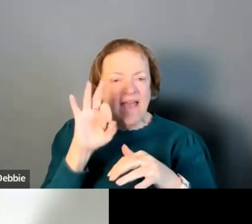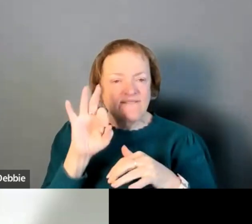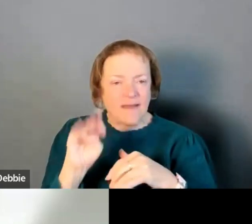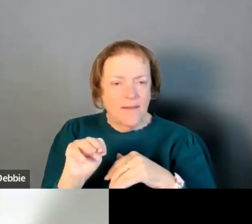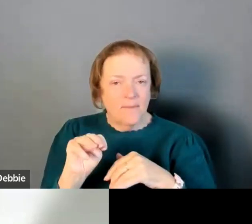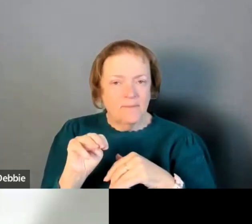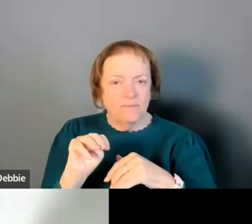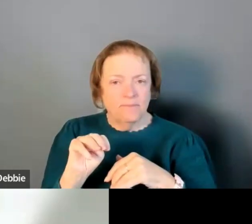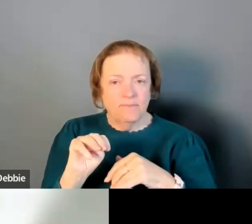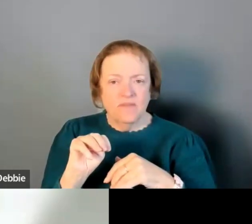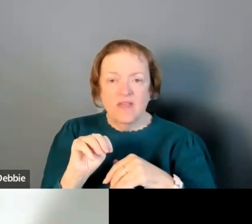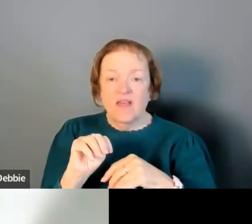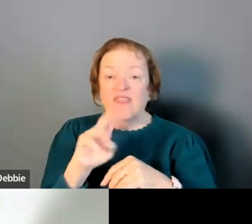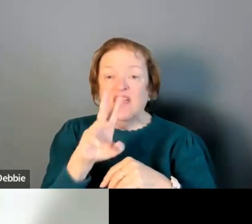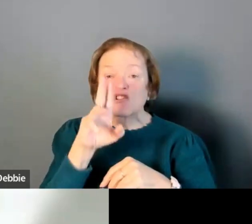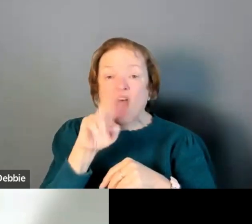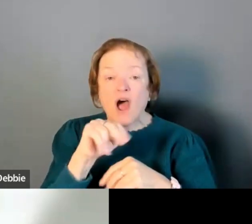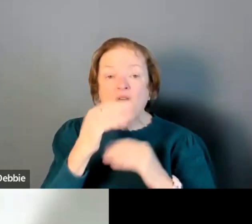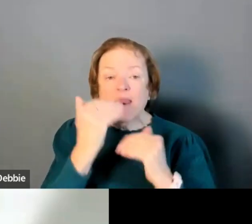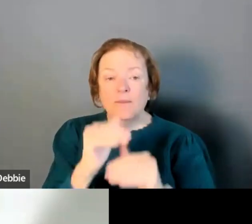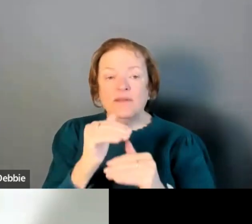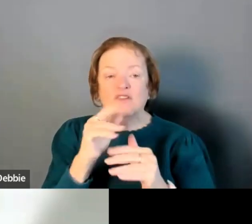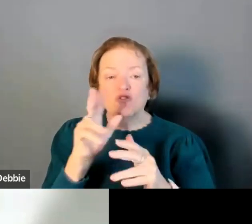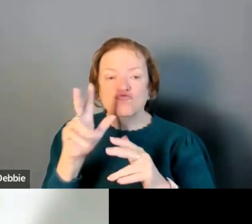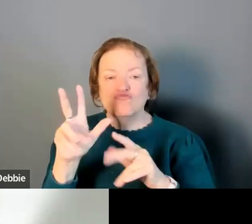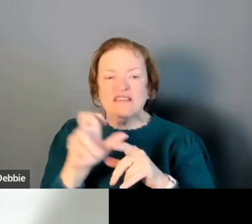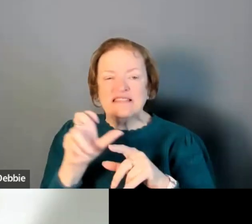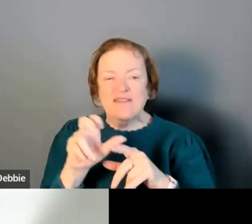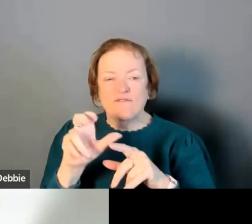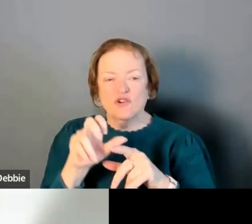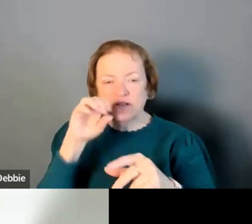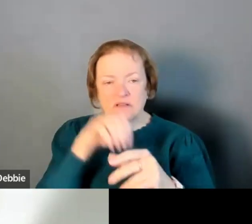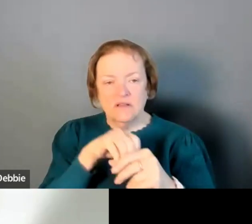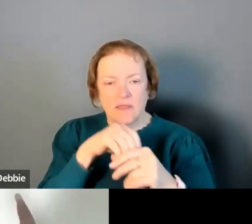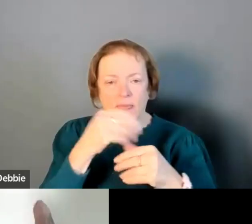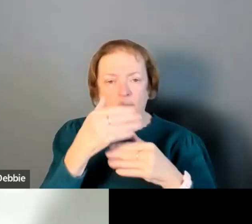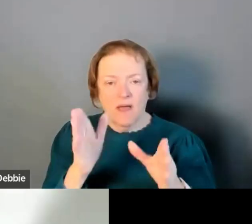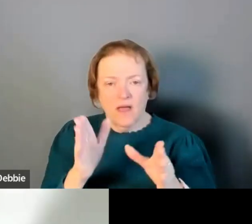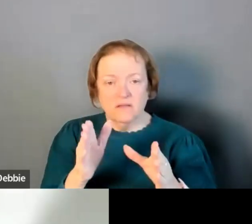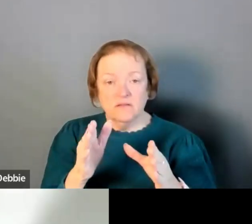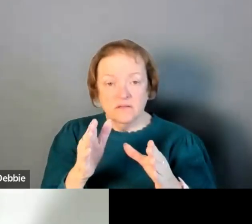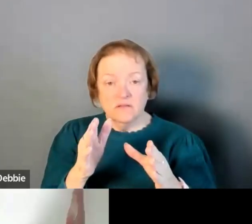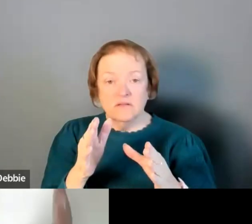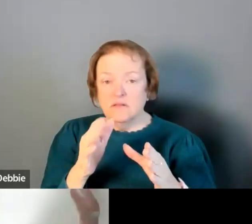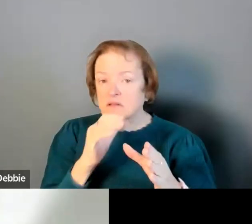receivers inside of this little box here. So, if you have a if you are out there and